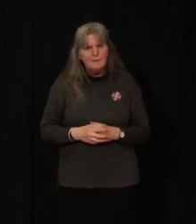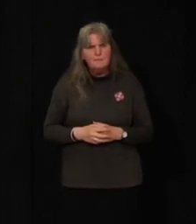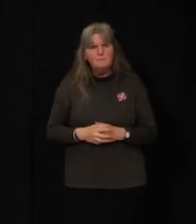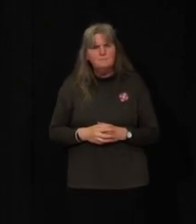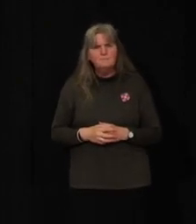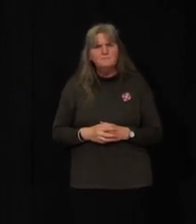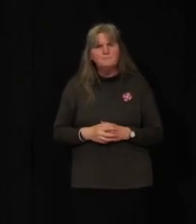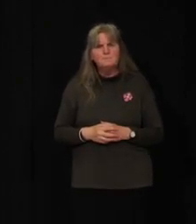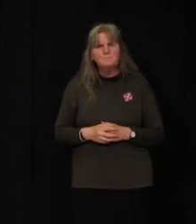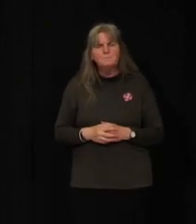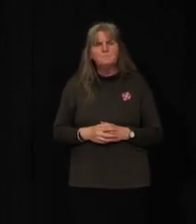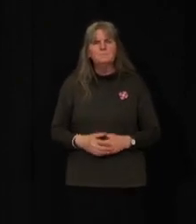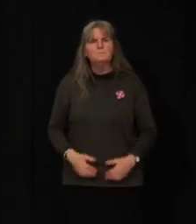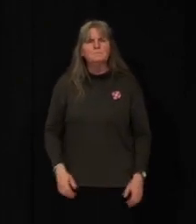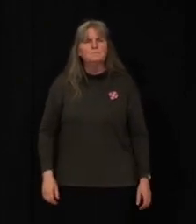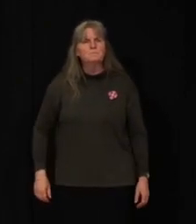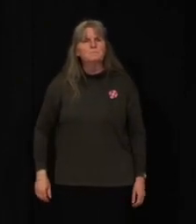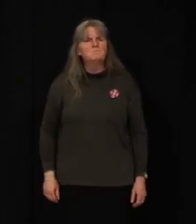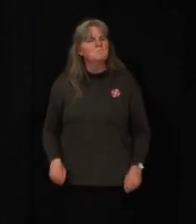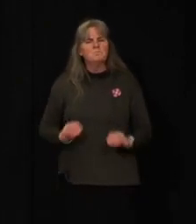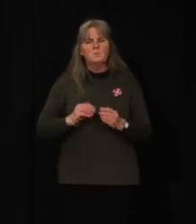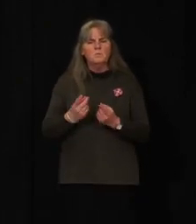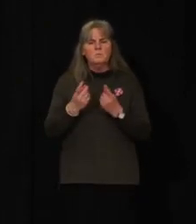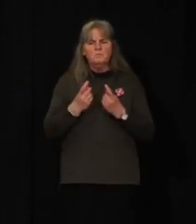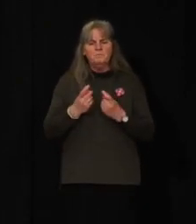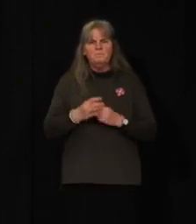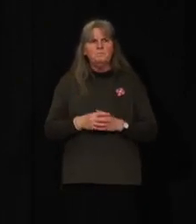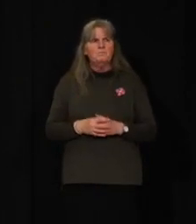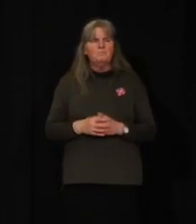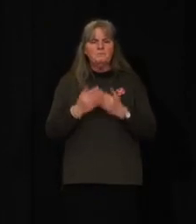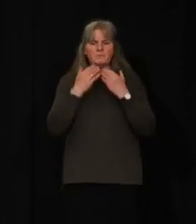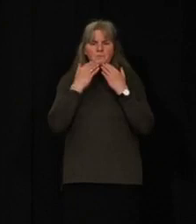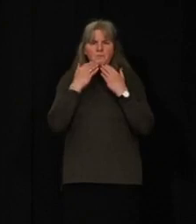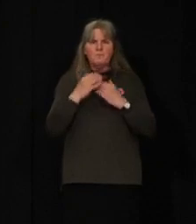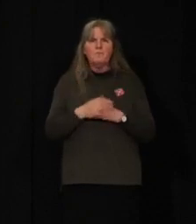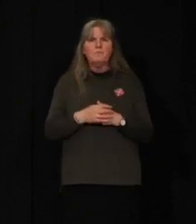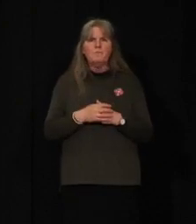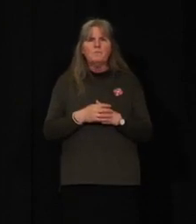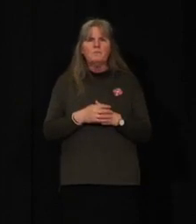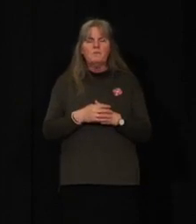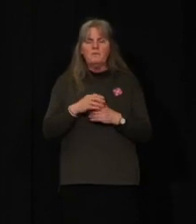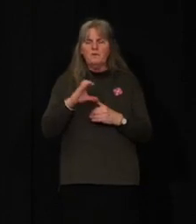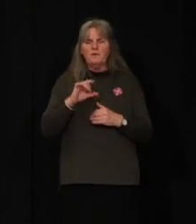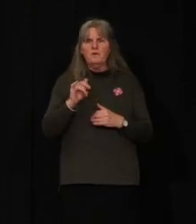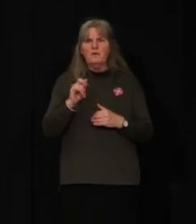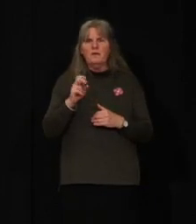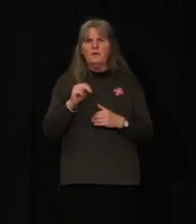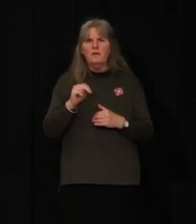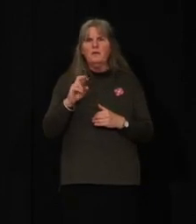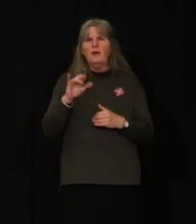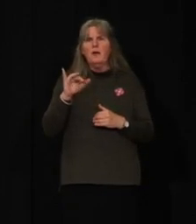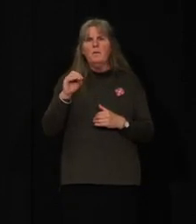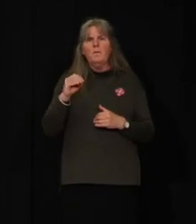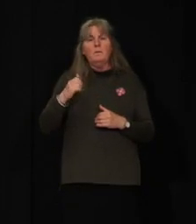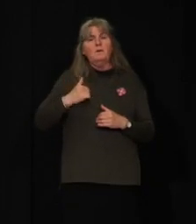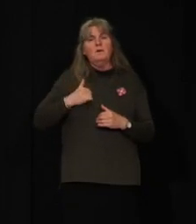the Yukon news. Reporter: No question. Thank you.